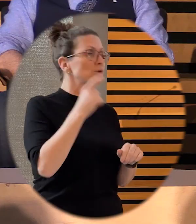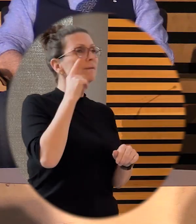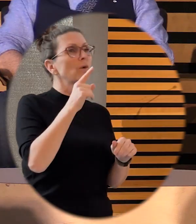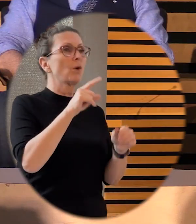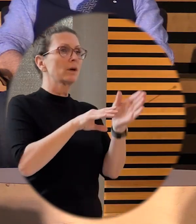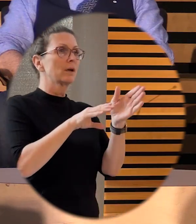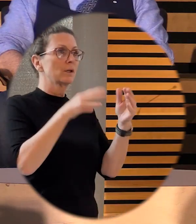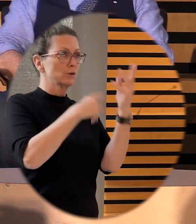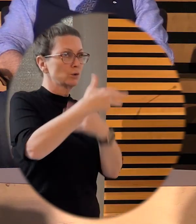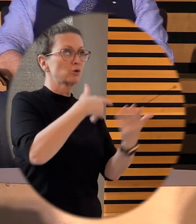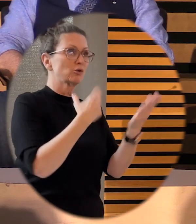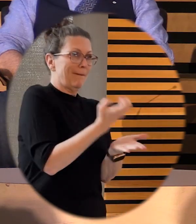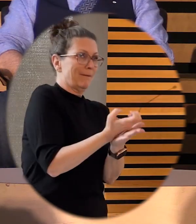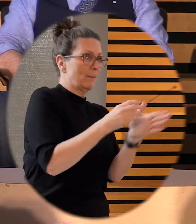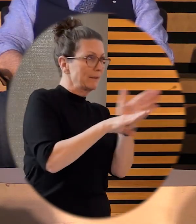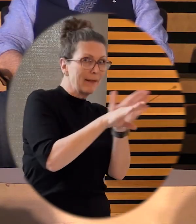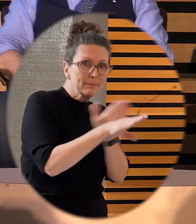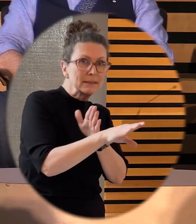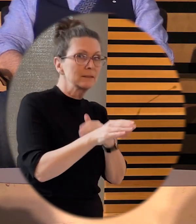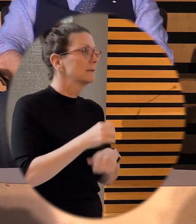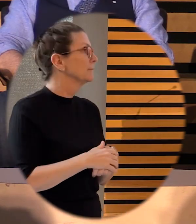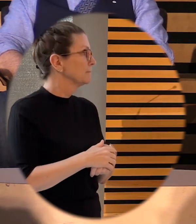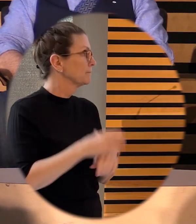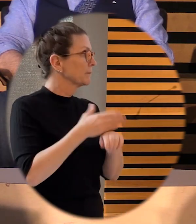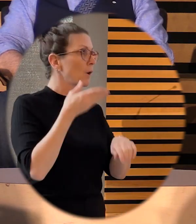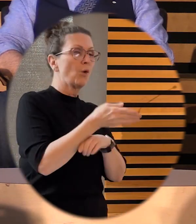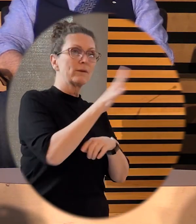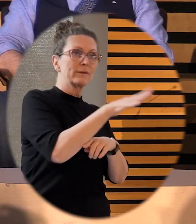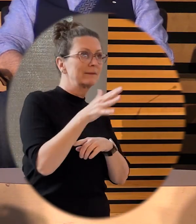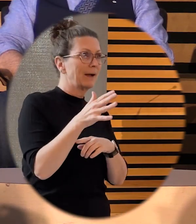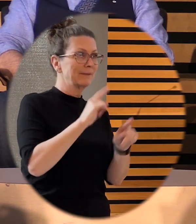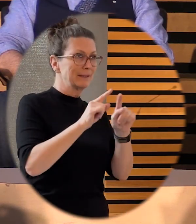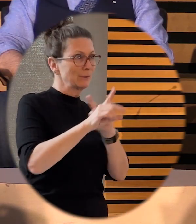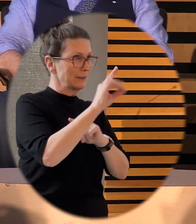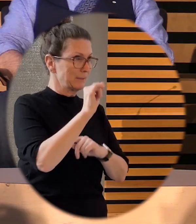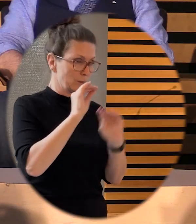lead secretariat organization working with over 55 other national disability organization on Canada's